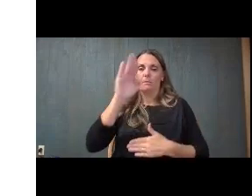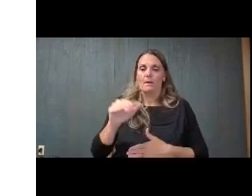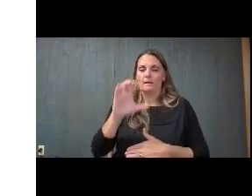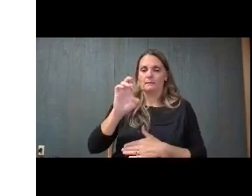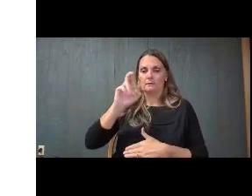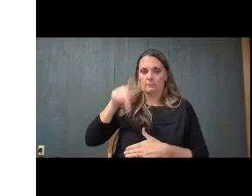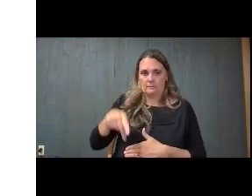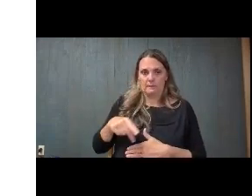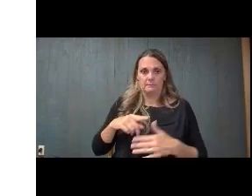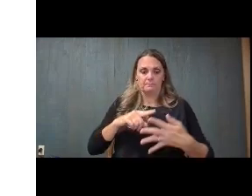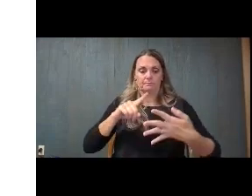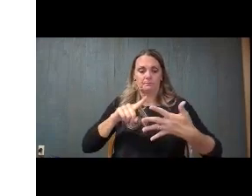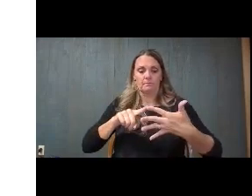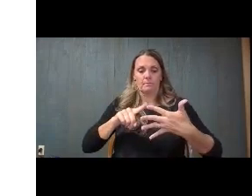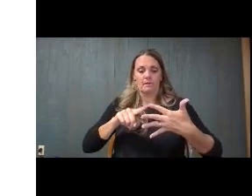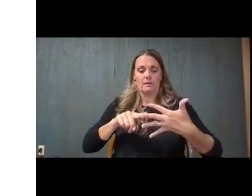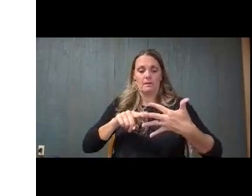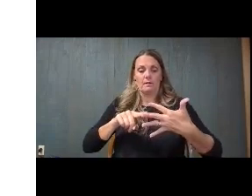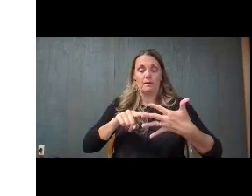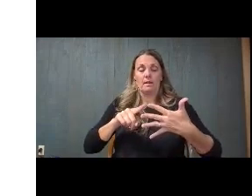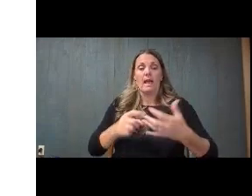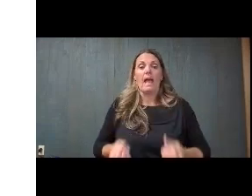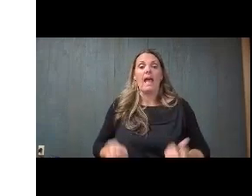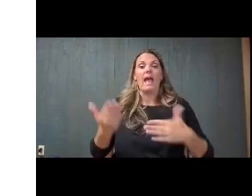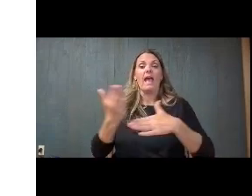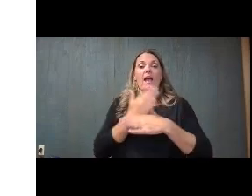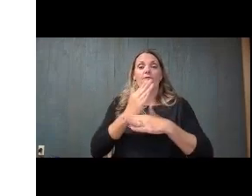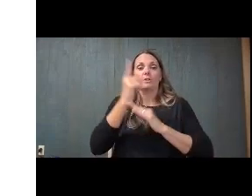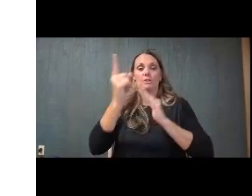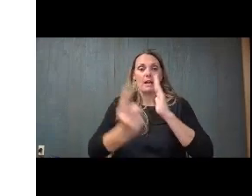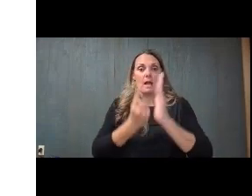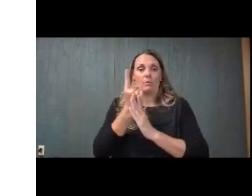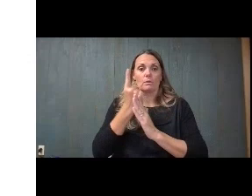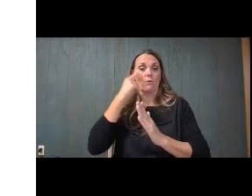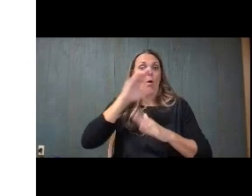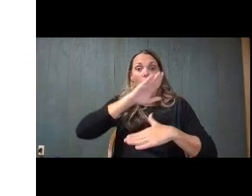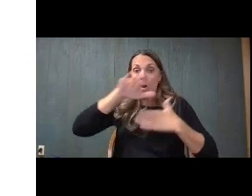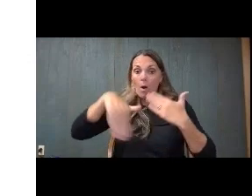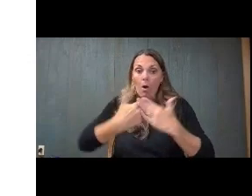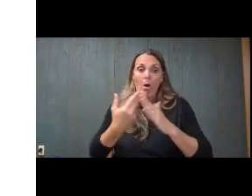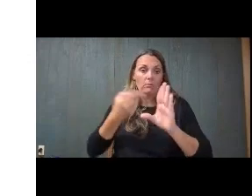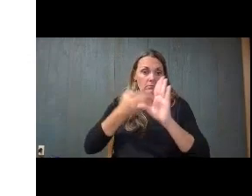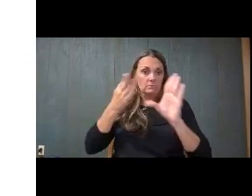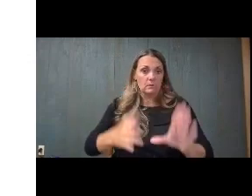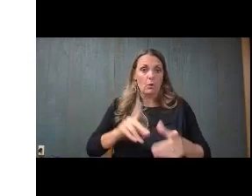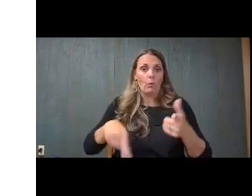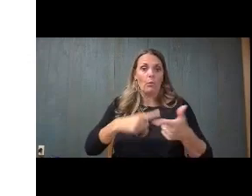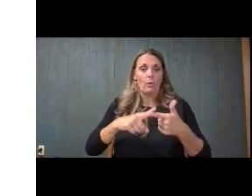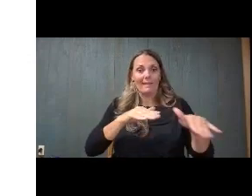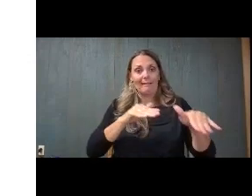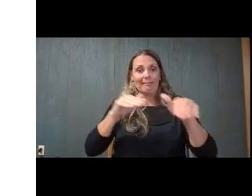What were the average weekly work hours for all participants at time of exit served by the CRP?